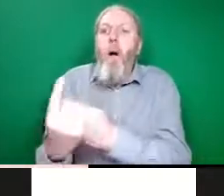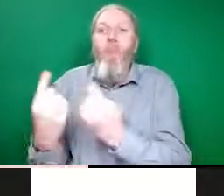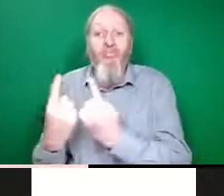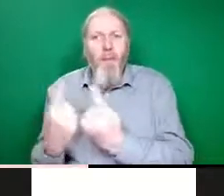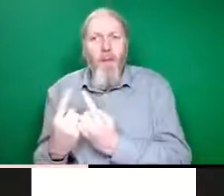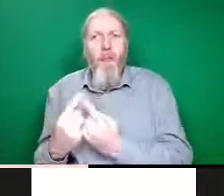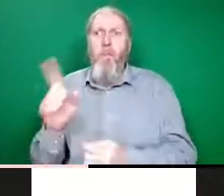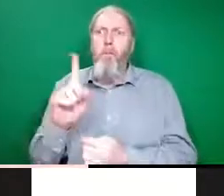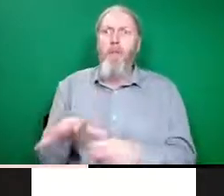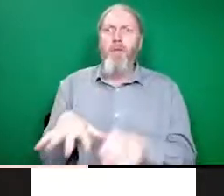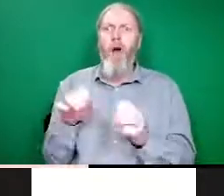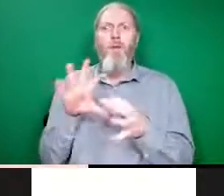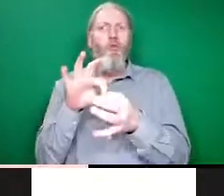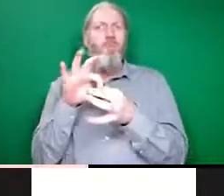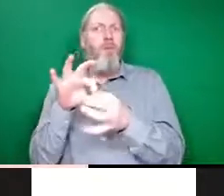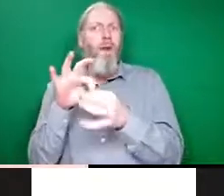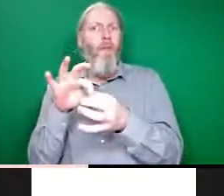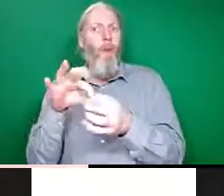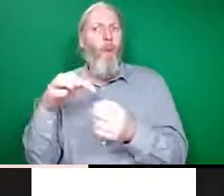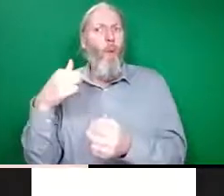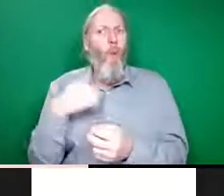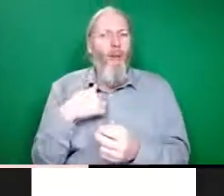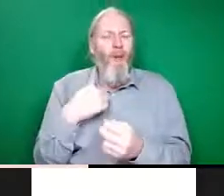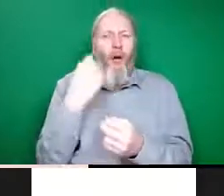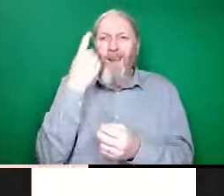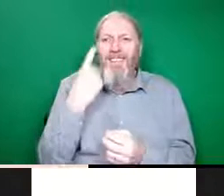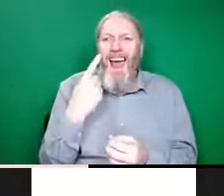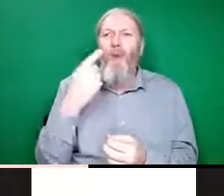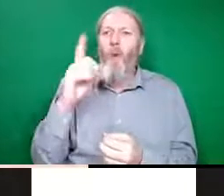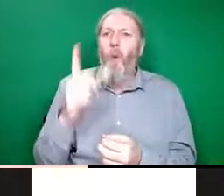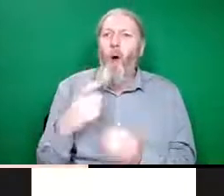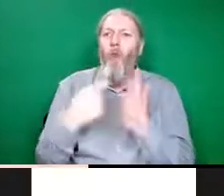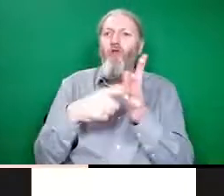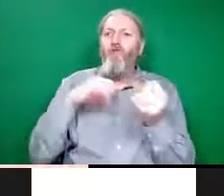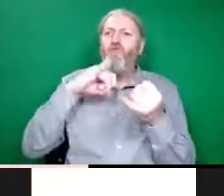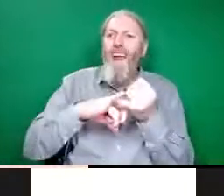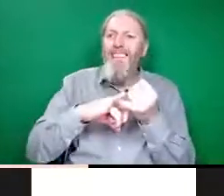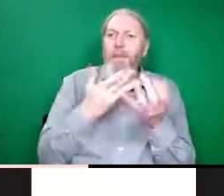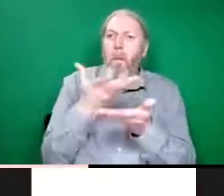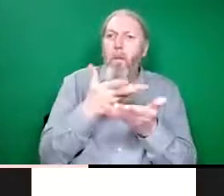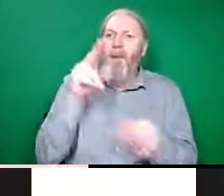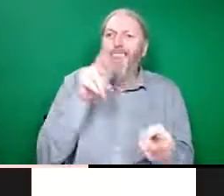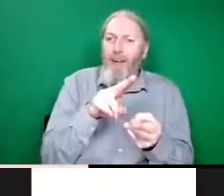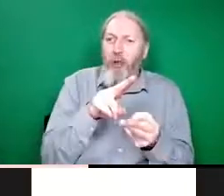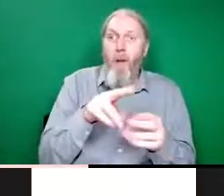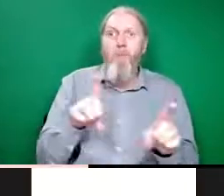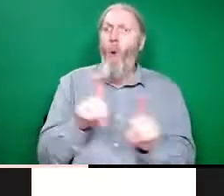While we were growing up there was a limited cultural structure. When we developed Things Made Public, we started to